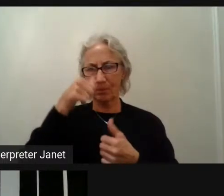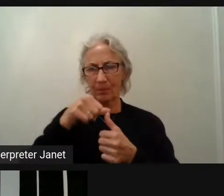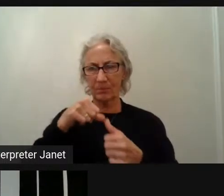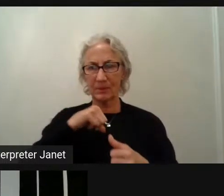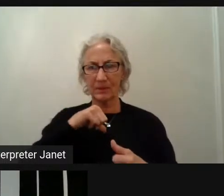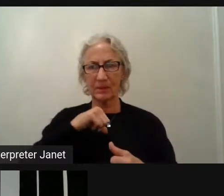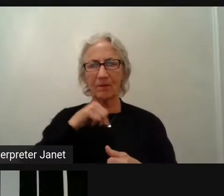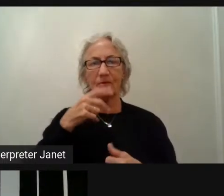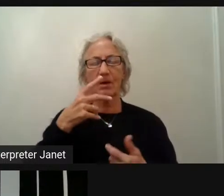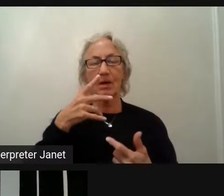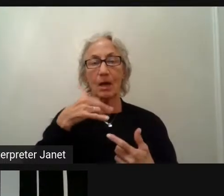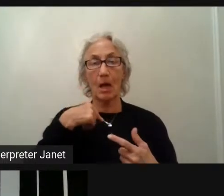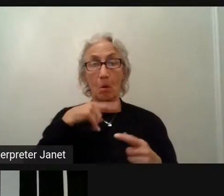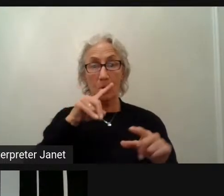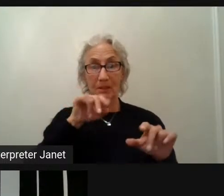in most cases